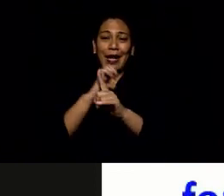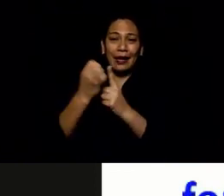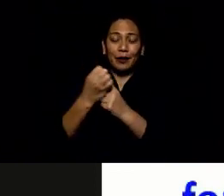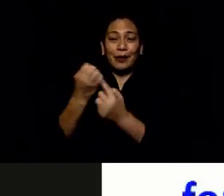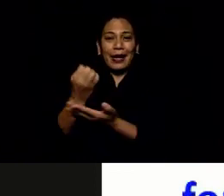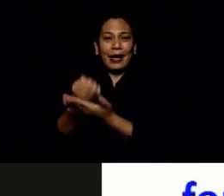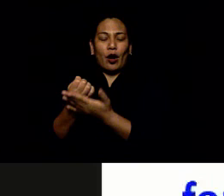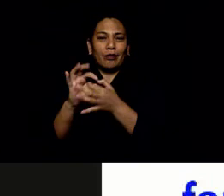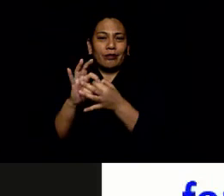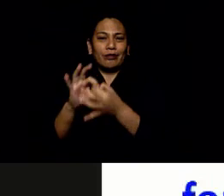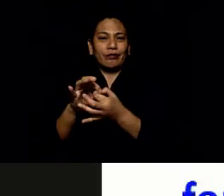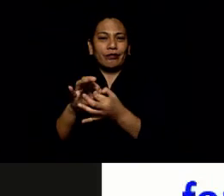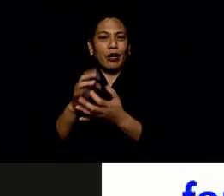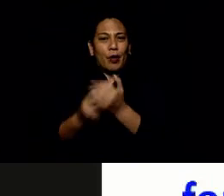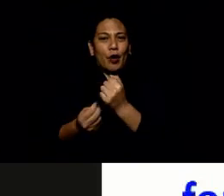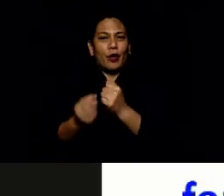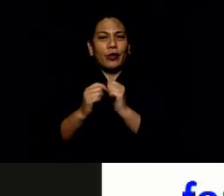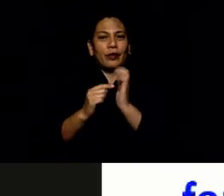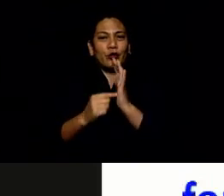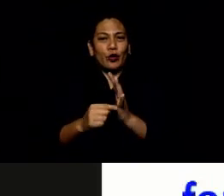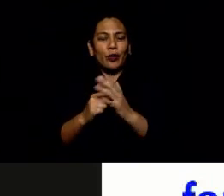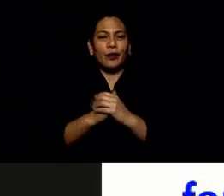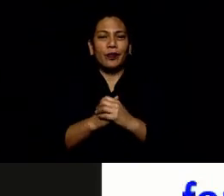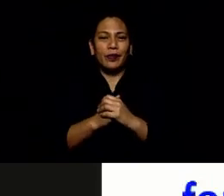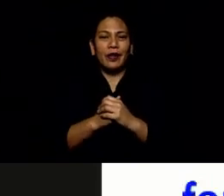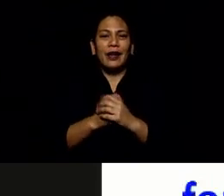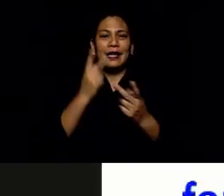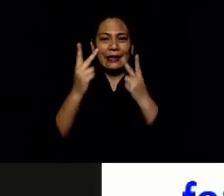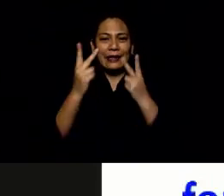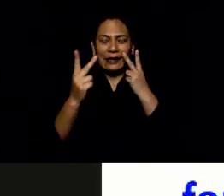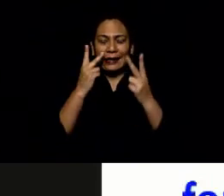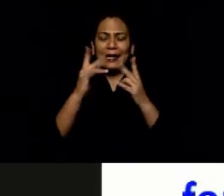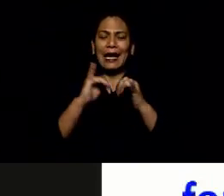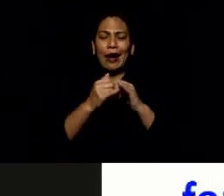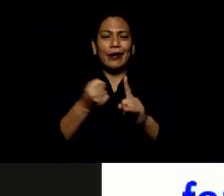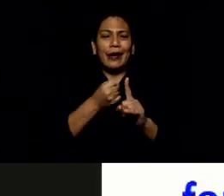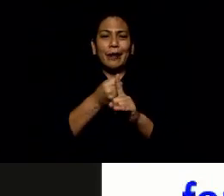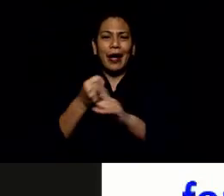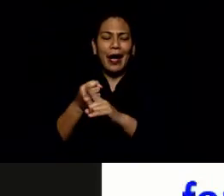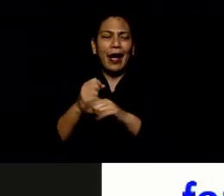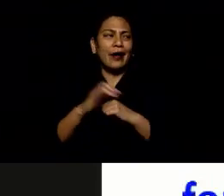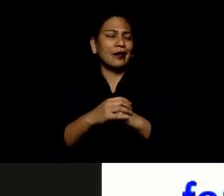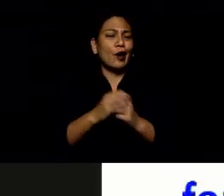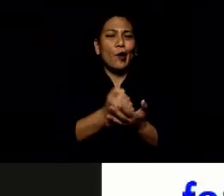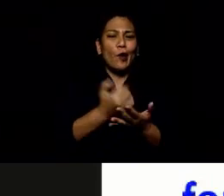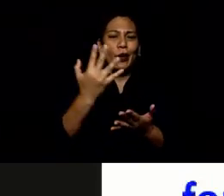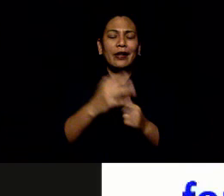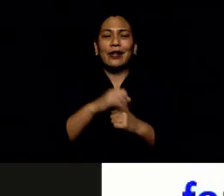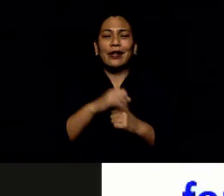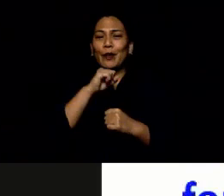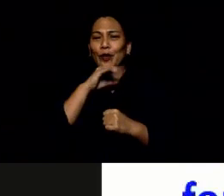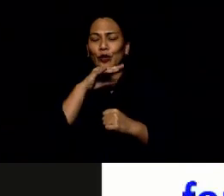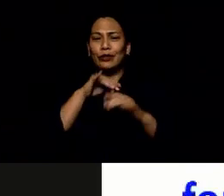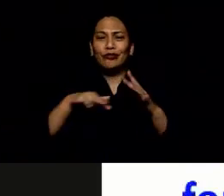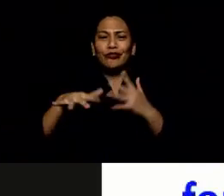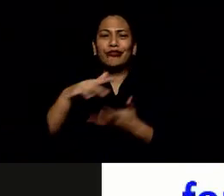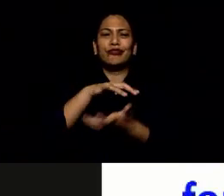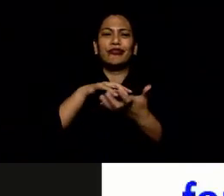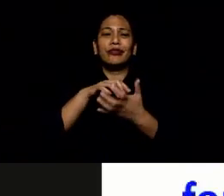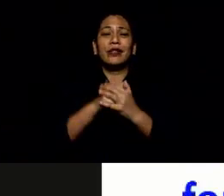energy and resources from the biosphere that causes waste and pollution. And then there's feedback loops where the wastes and pollution have